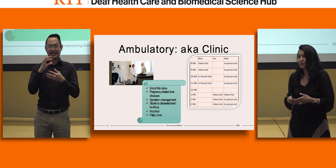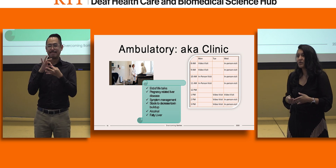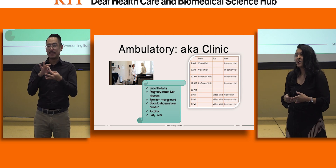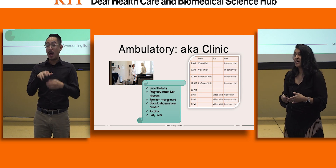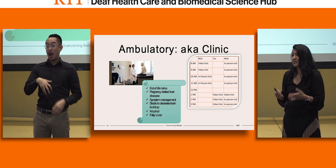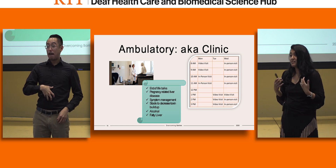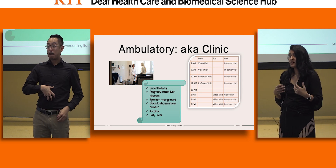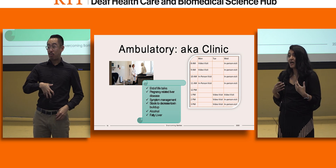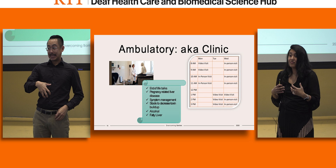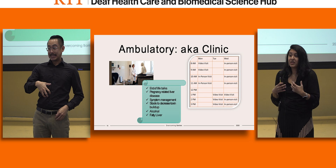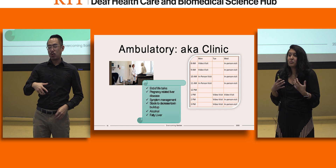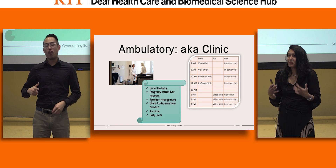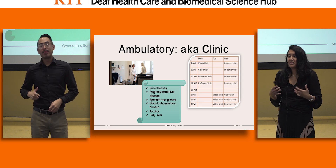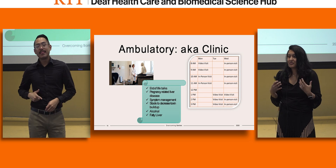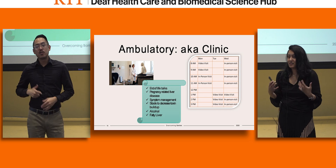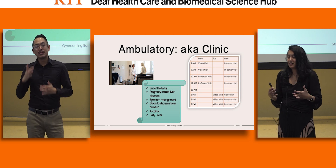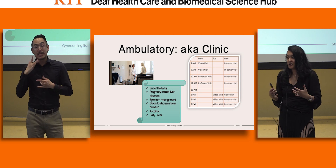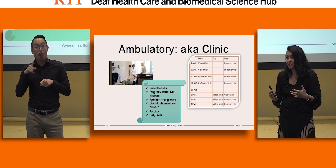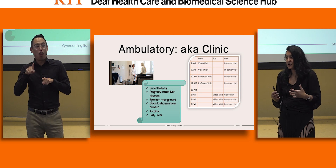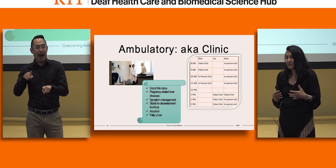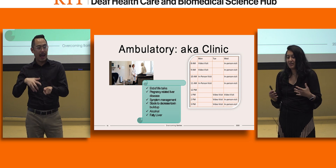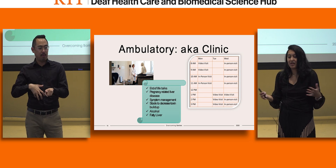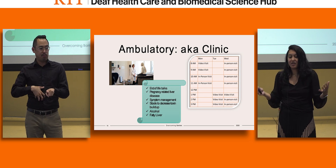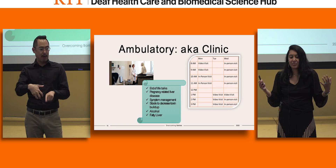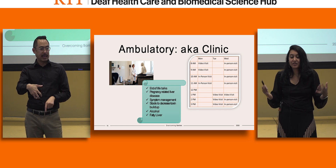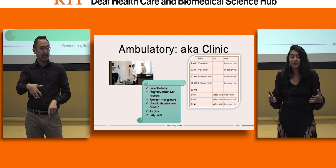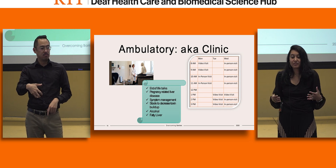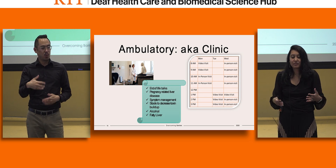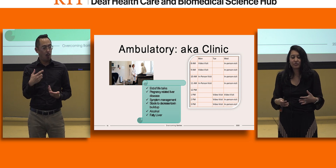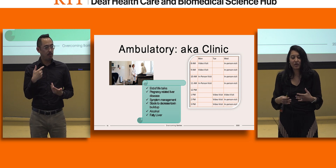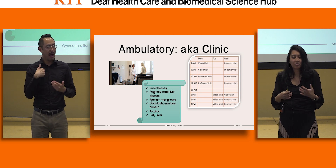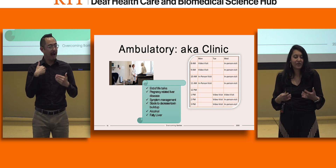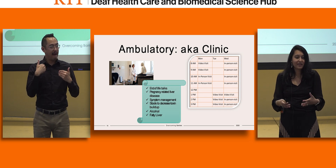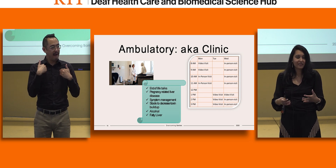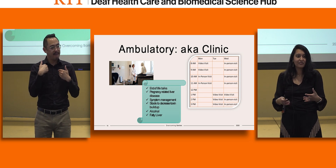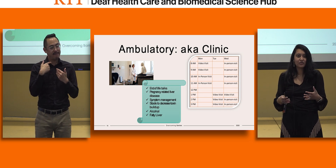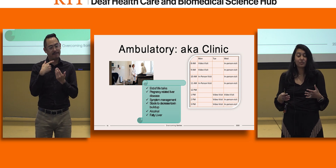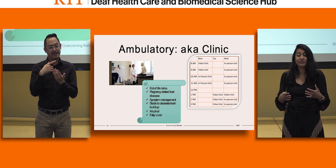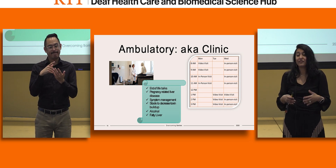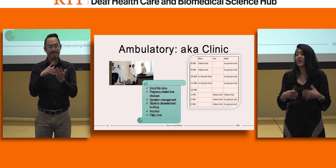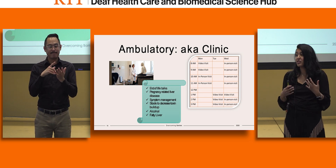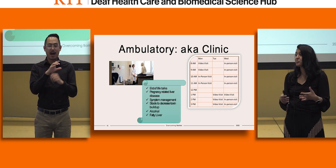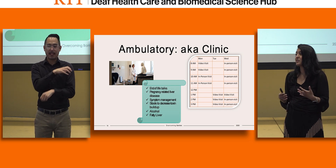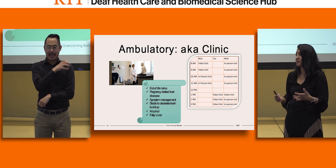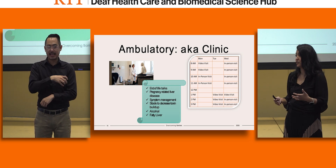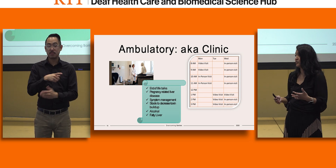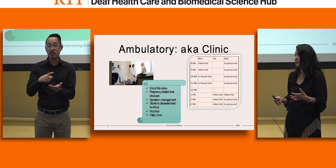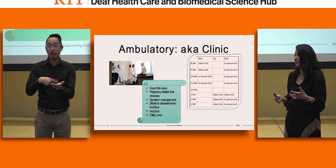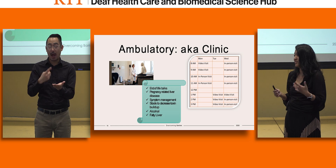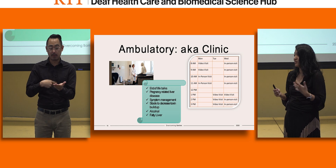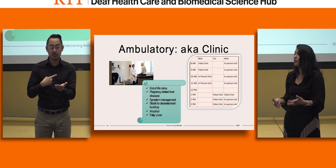And so, I have a women's clinic where patients who are pregnant who have developed a liver disorder